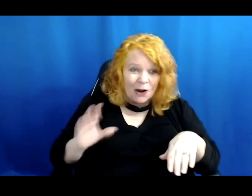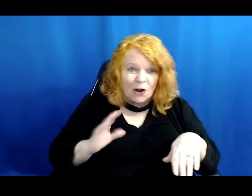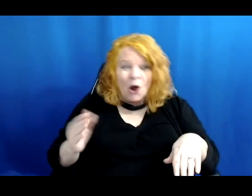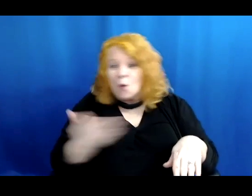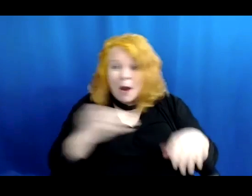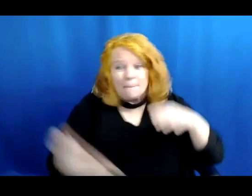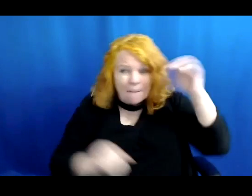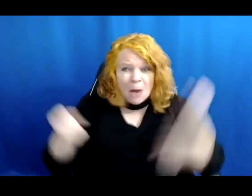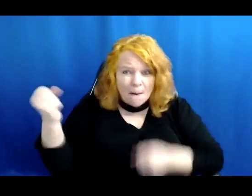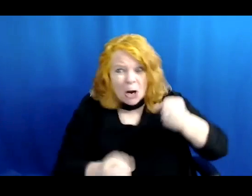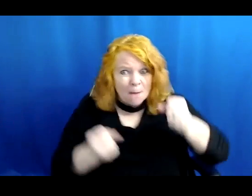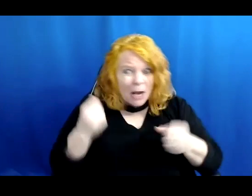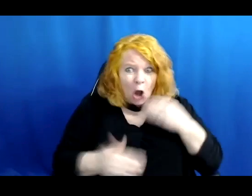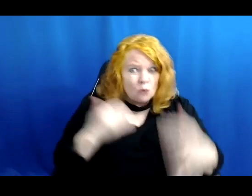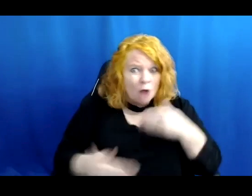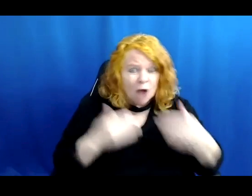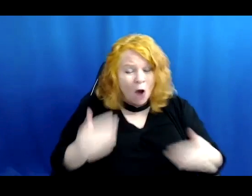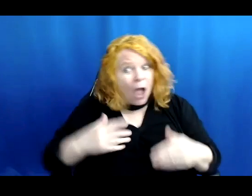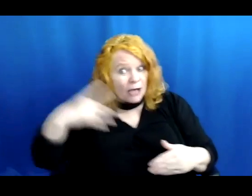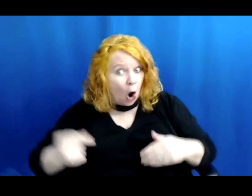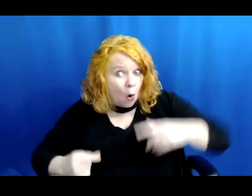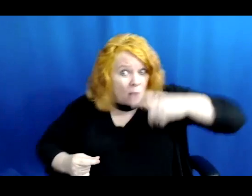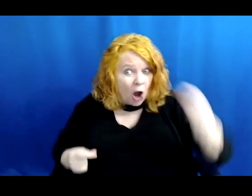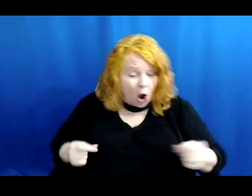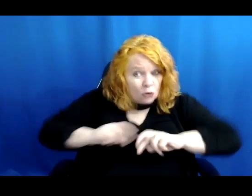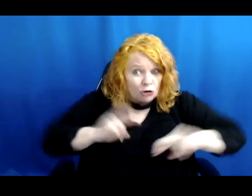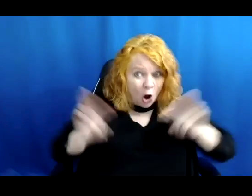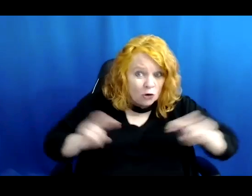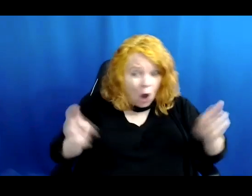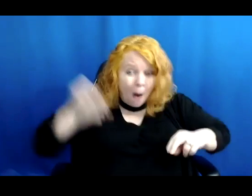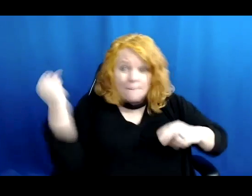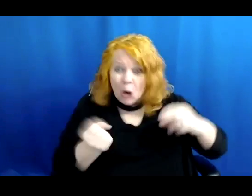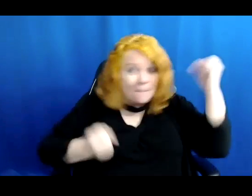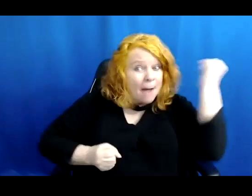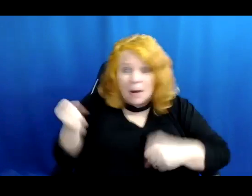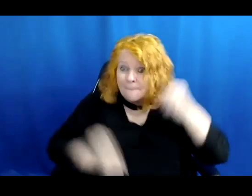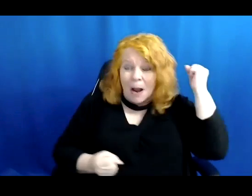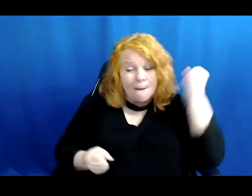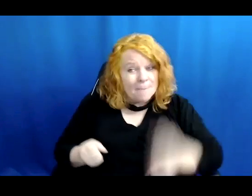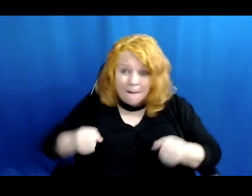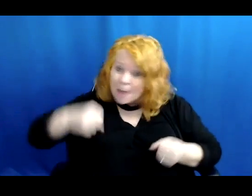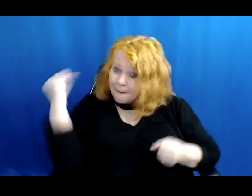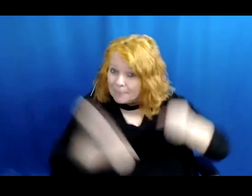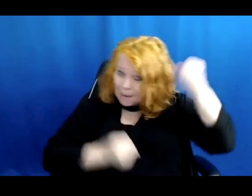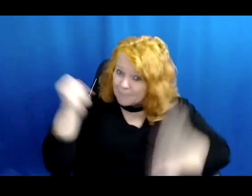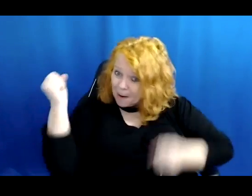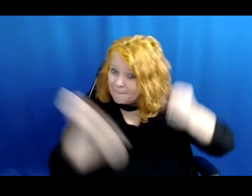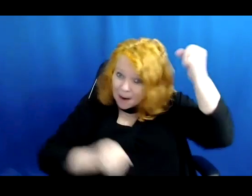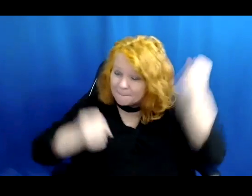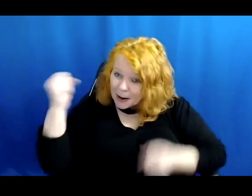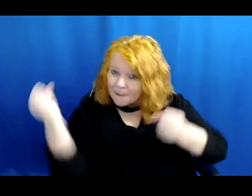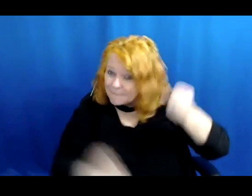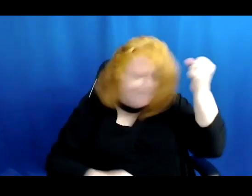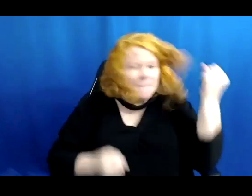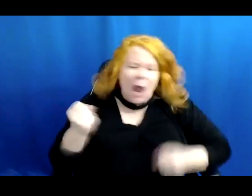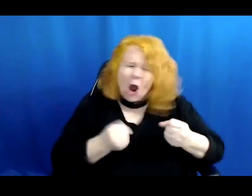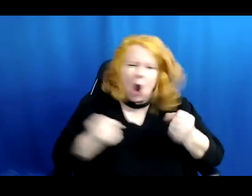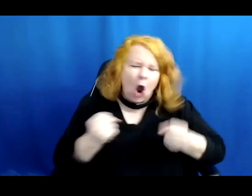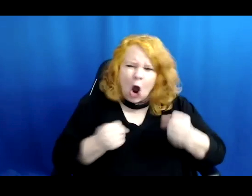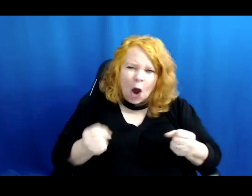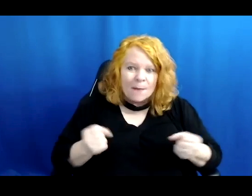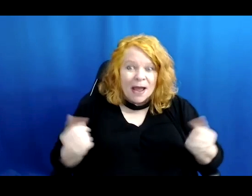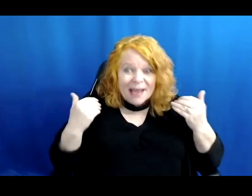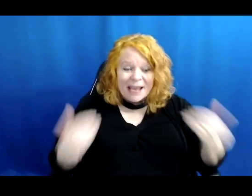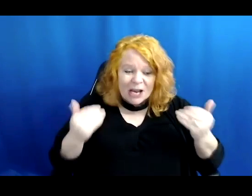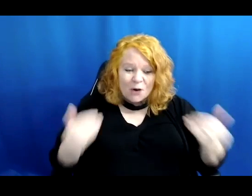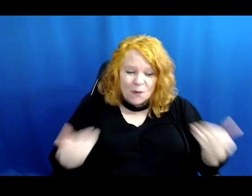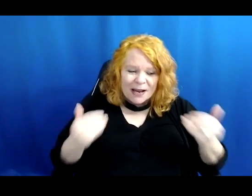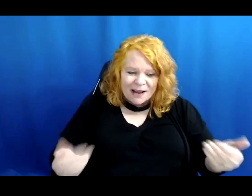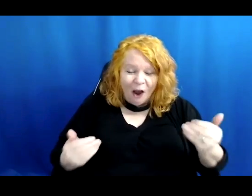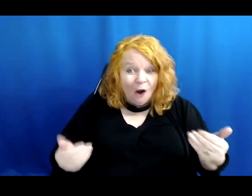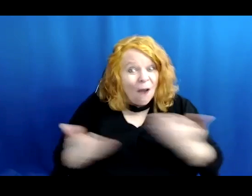Tip, tap, tap-itty tap. With a boom, boom, boom, boom boom and a go,